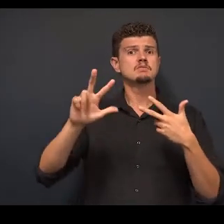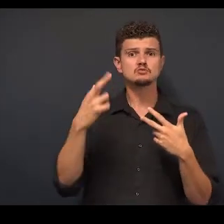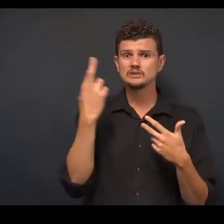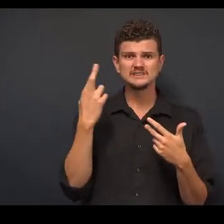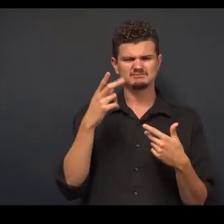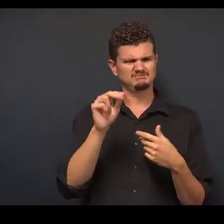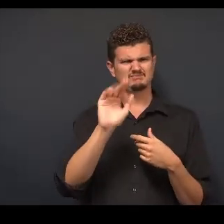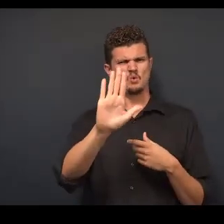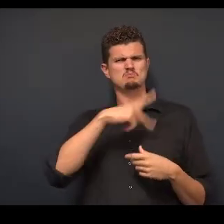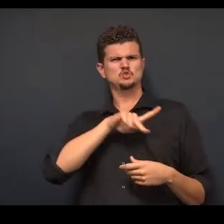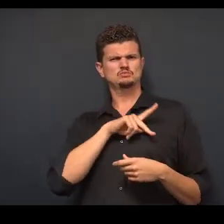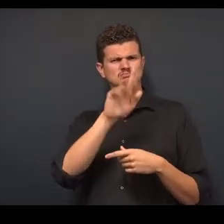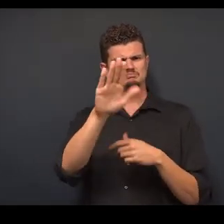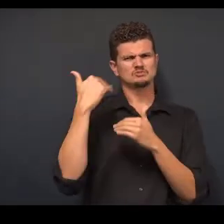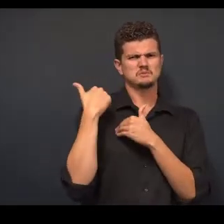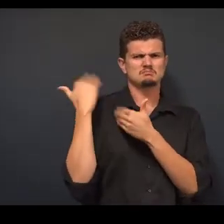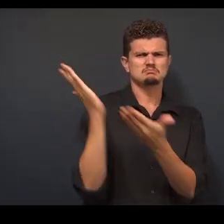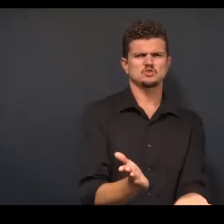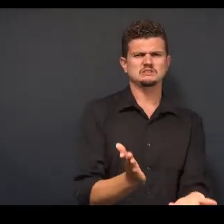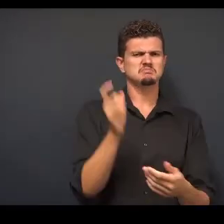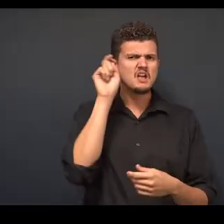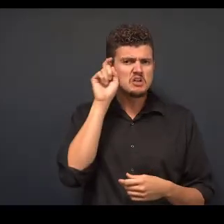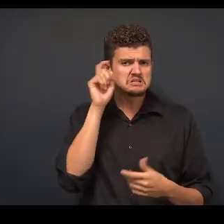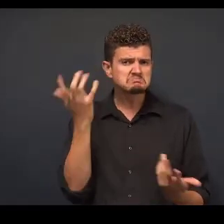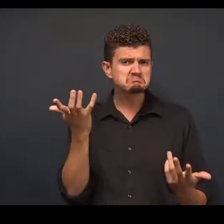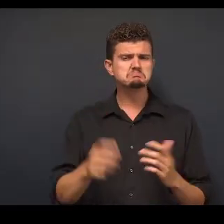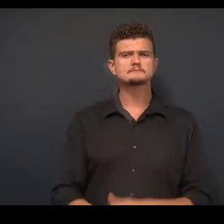You are requesting a personal device, such as a hearing aid